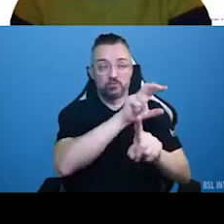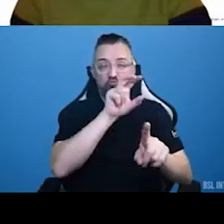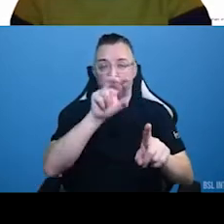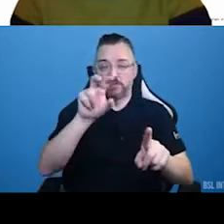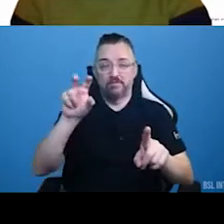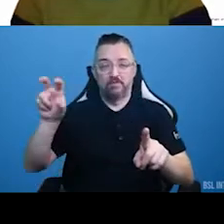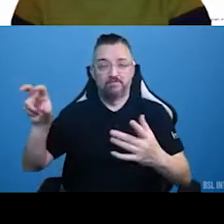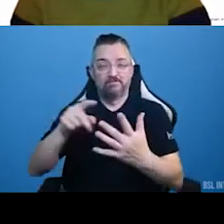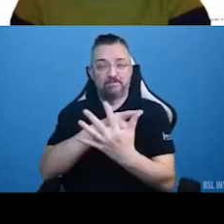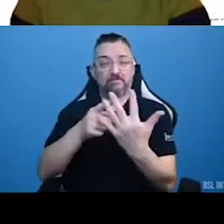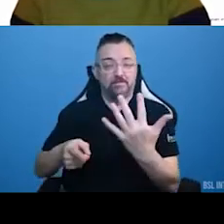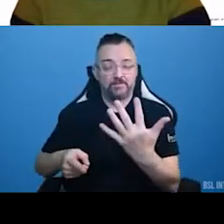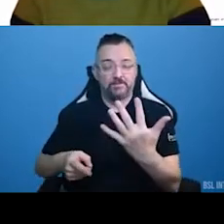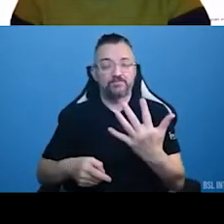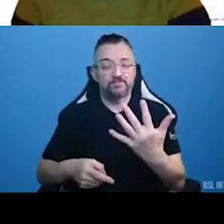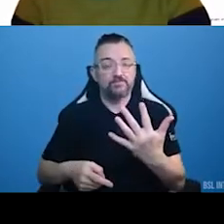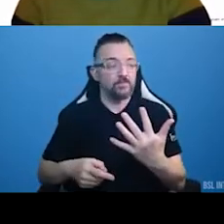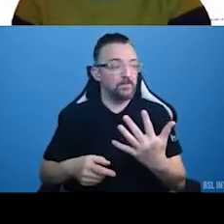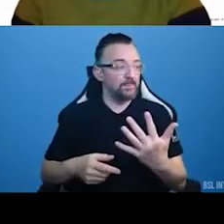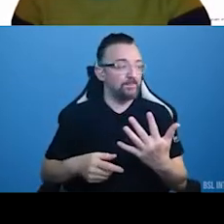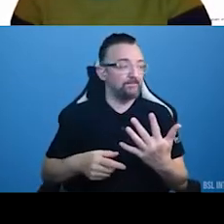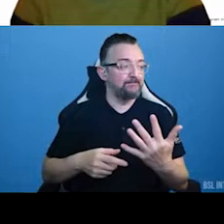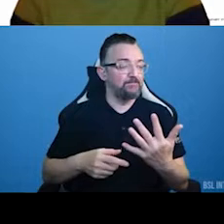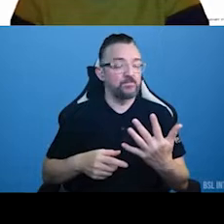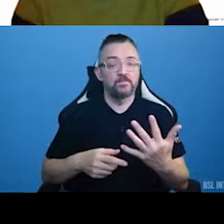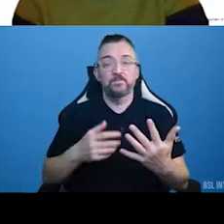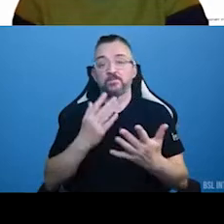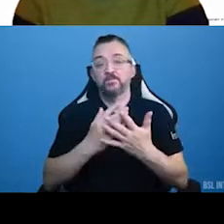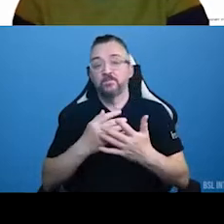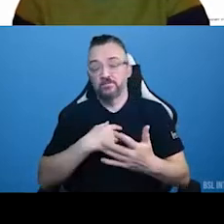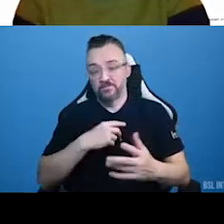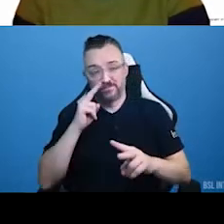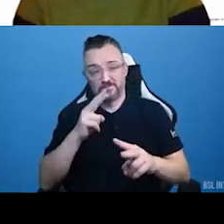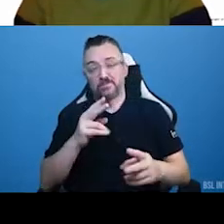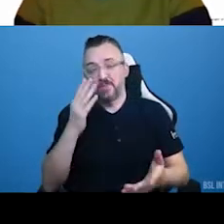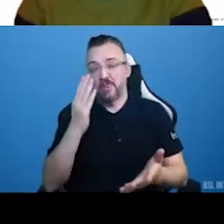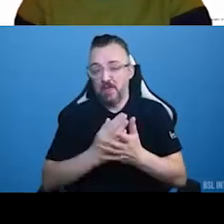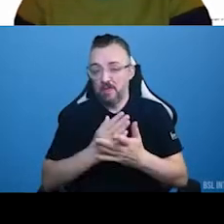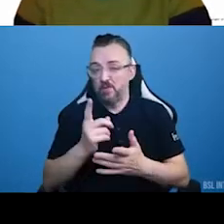However, I think it is become quite obvious to us that one of the things that's clearly missing,